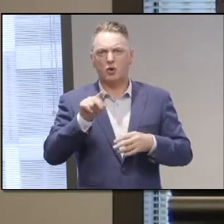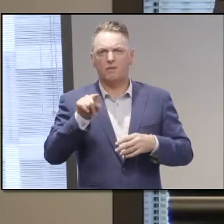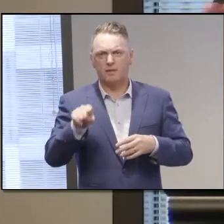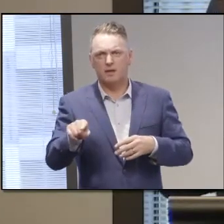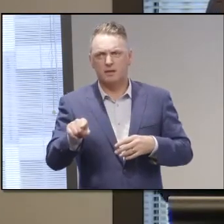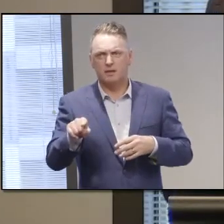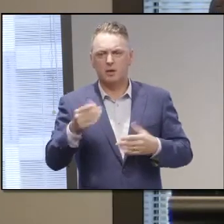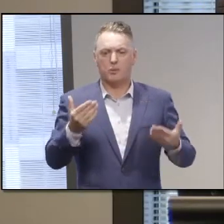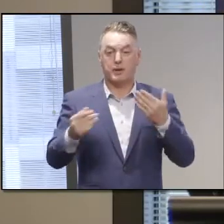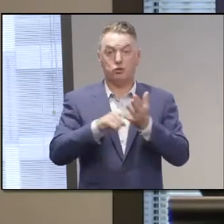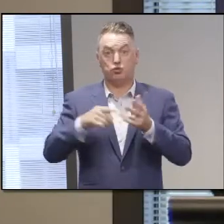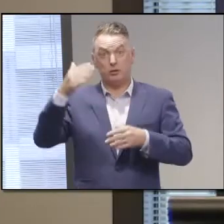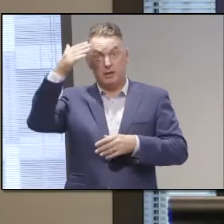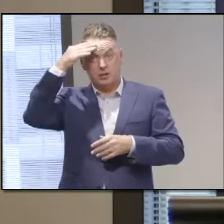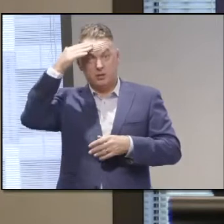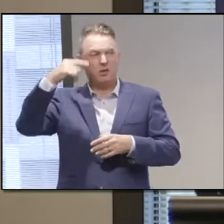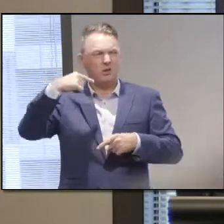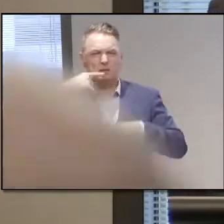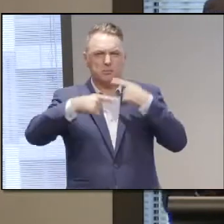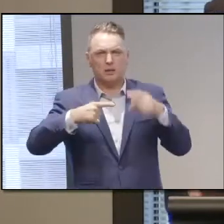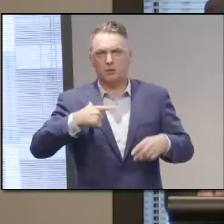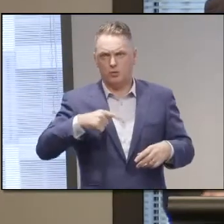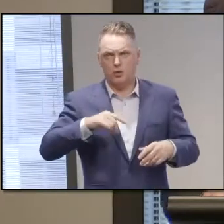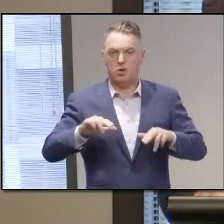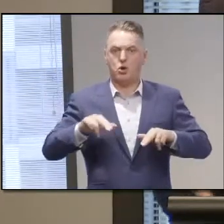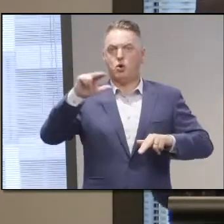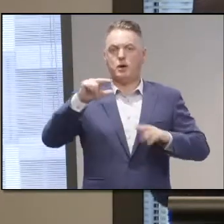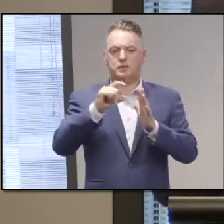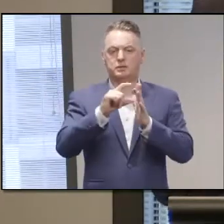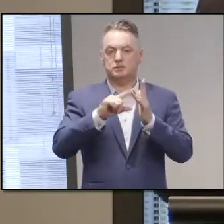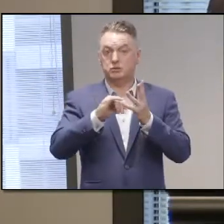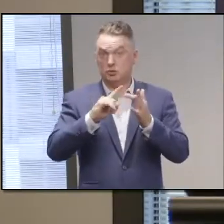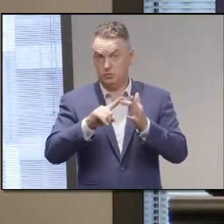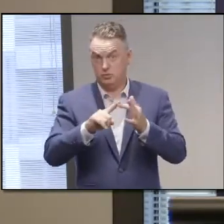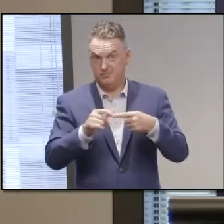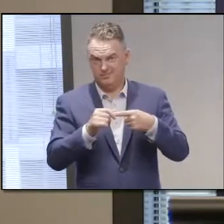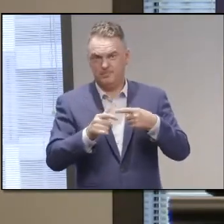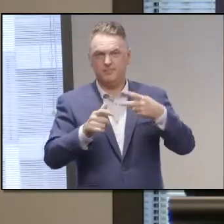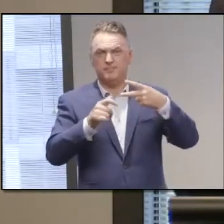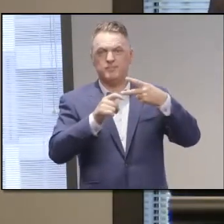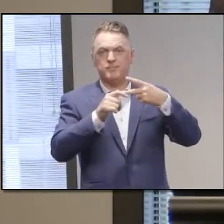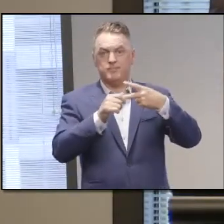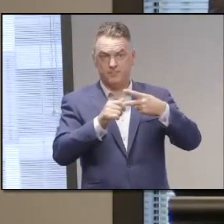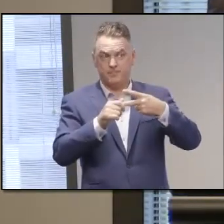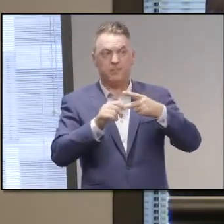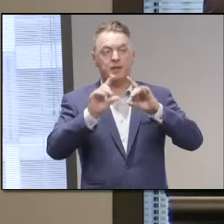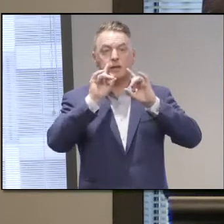and I'll go through some of the reasons why that is the case. And secondly exposures in early life